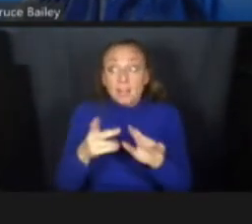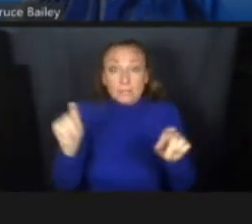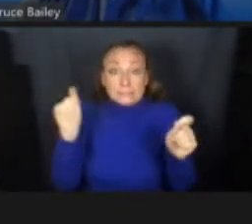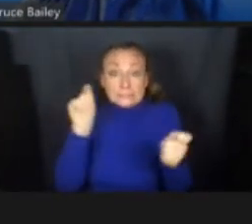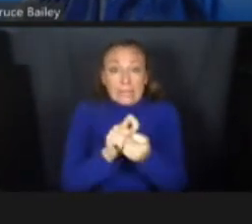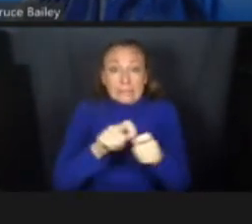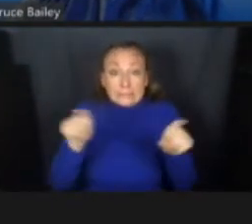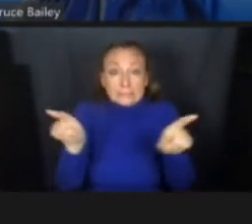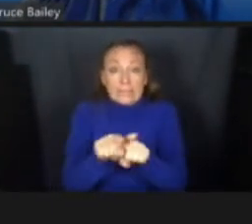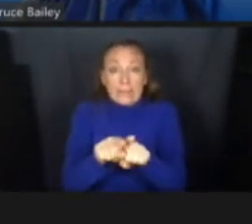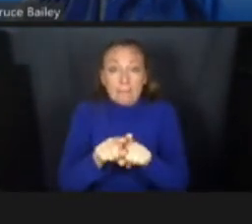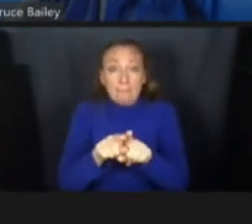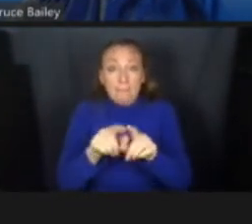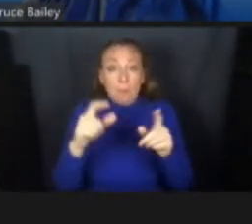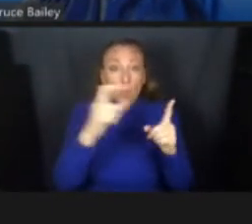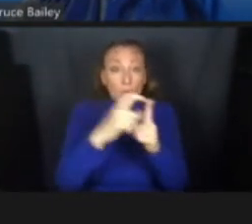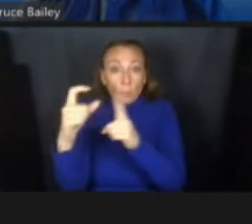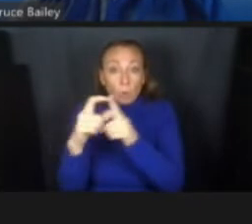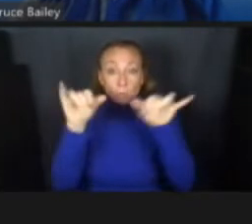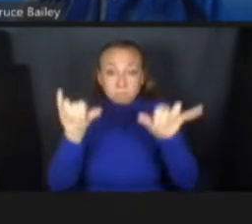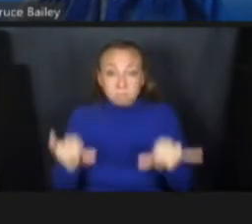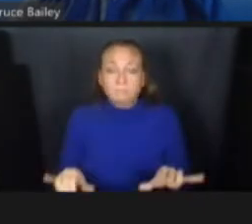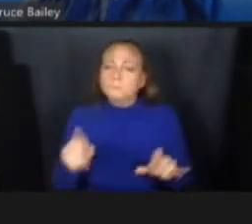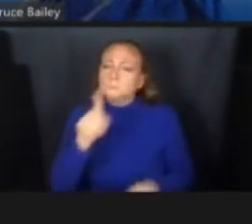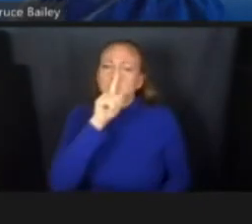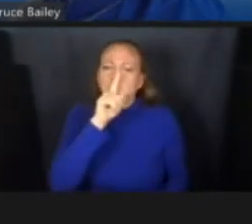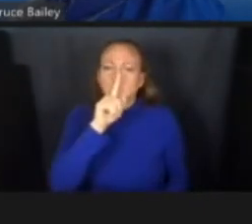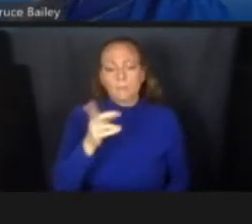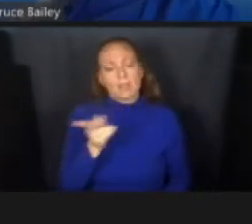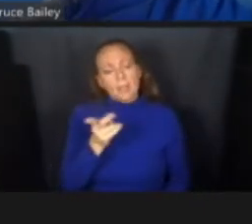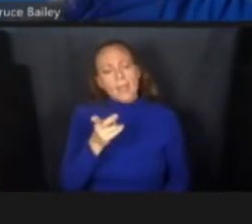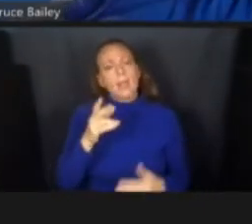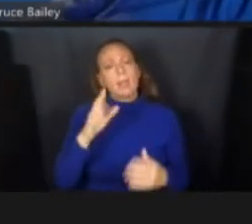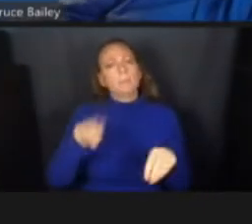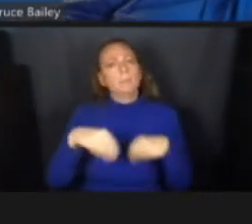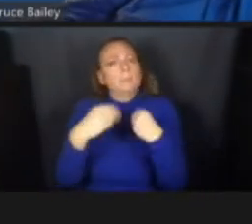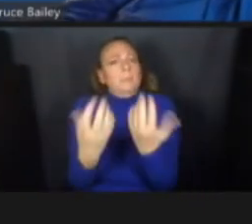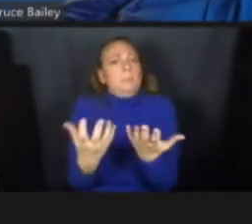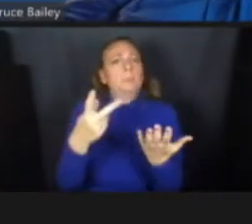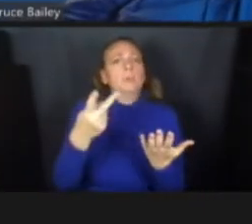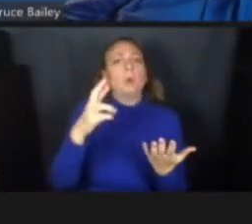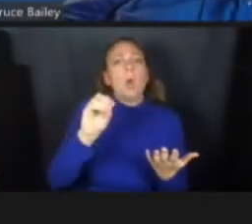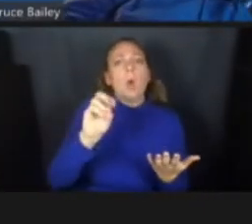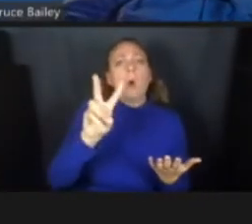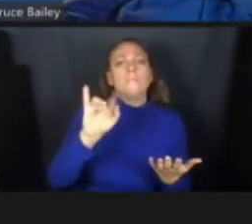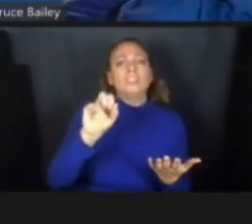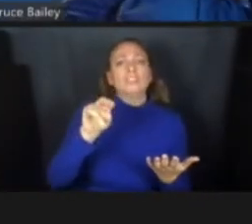word for word, but what it means is their provisions do not conflict with each other.